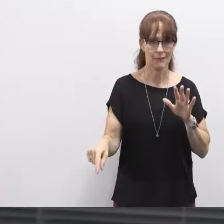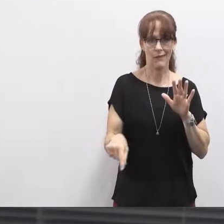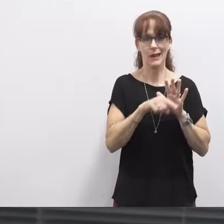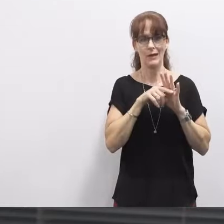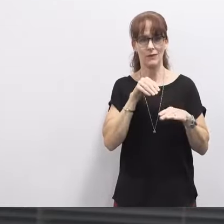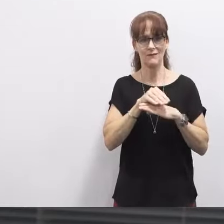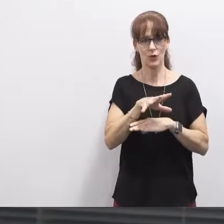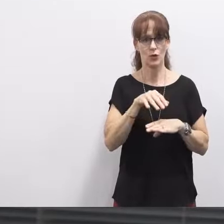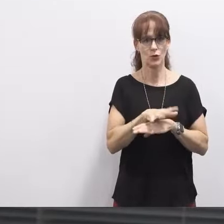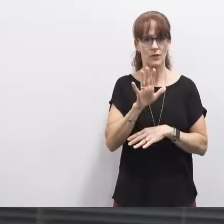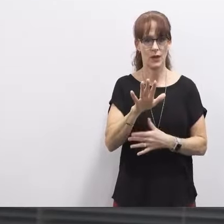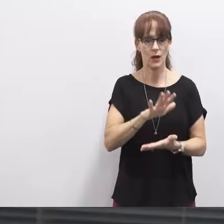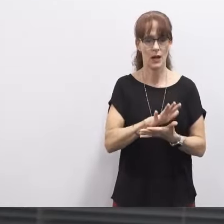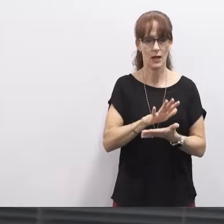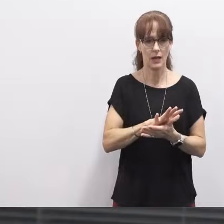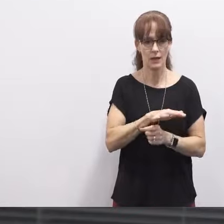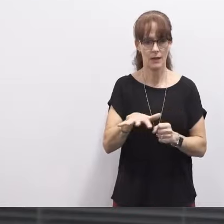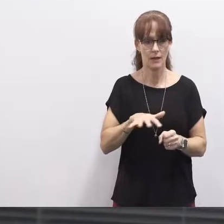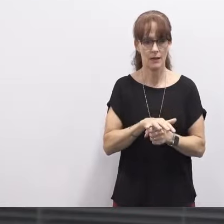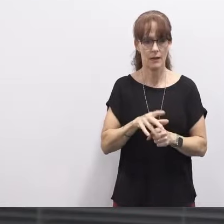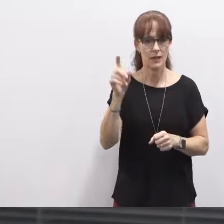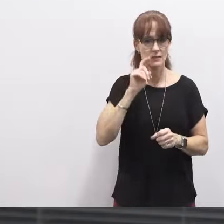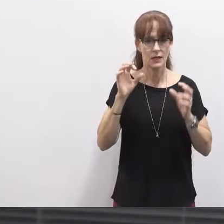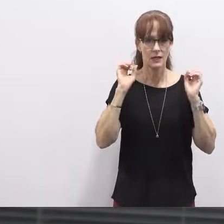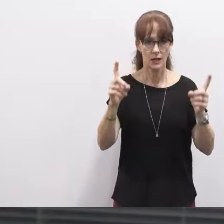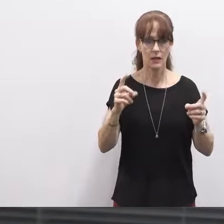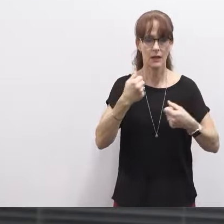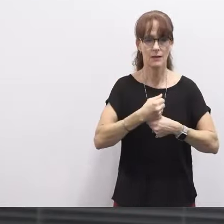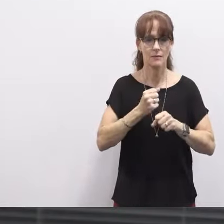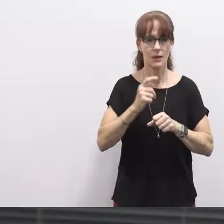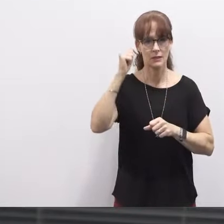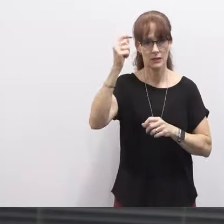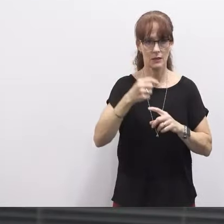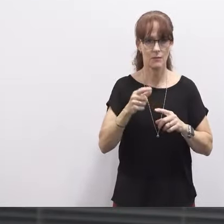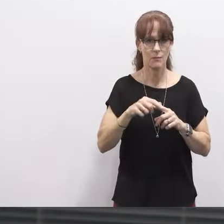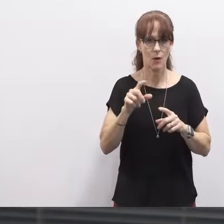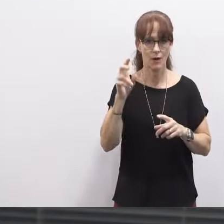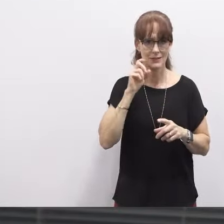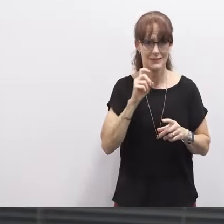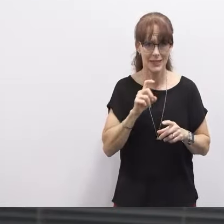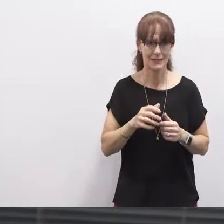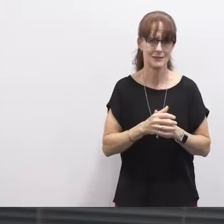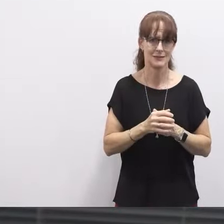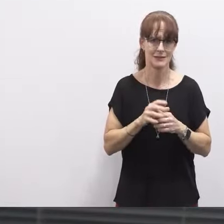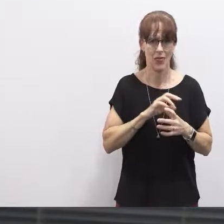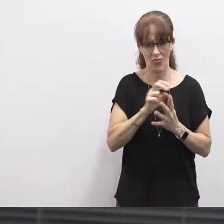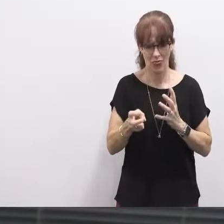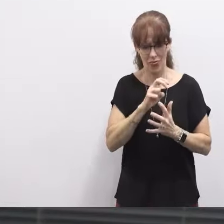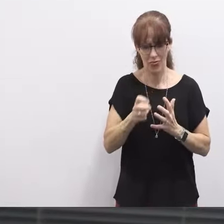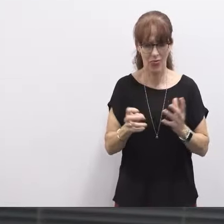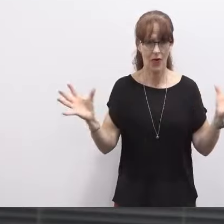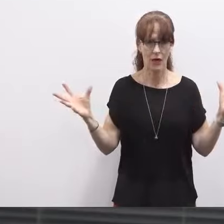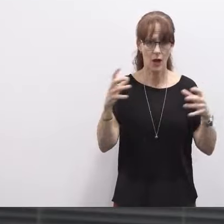in their academics. Sex education makes teenagers more promiscuous. A comprehensive sex education program